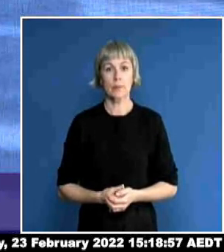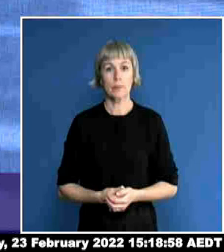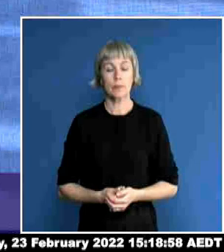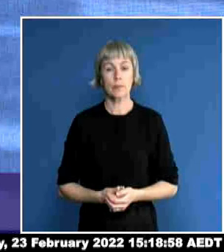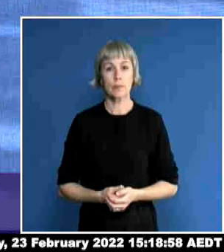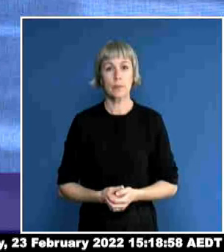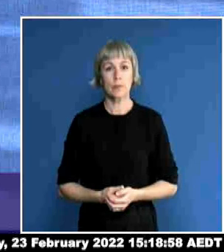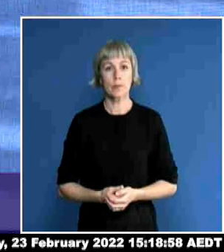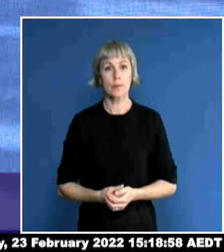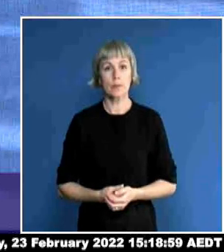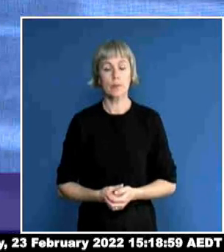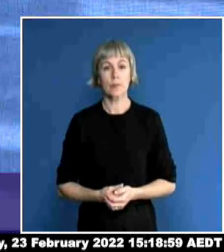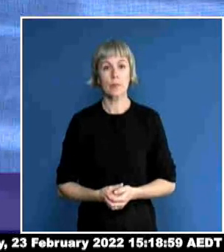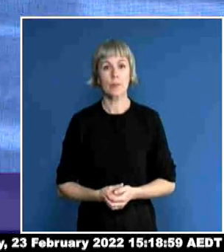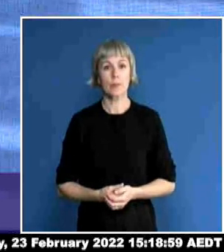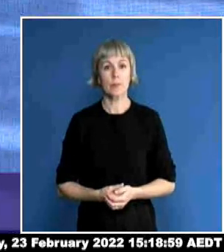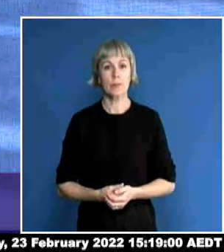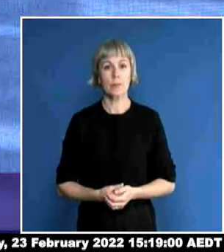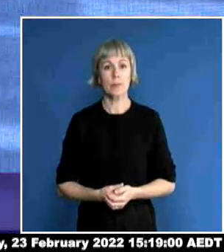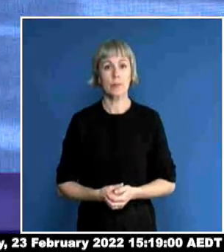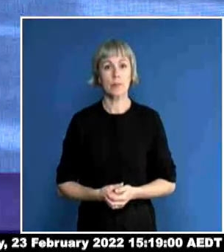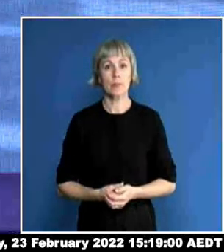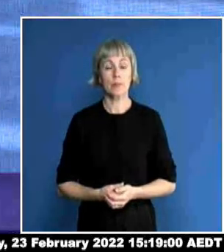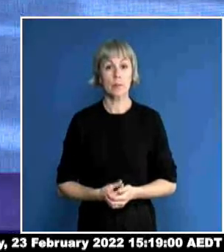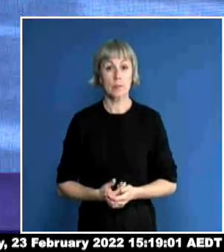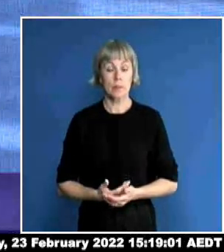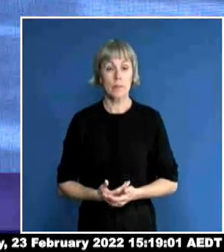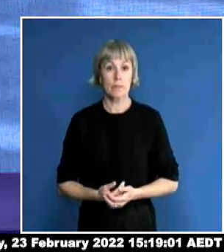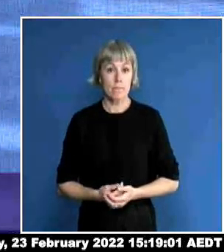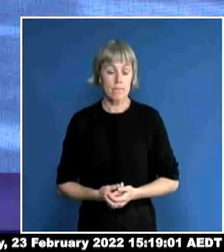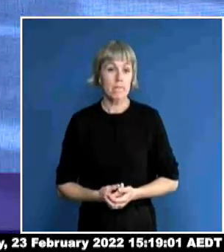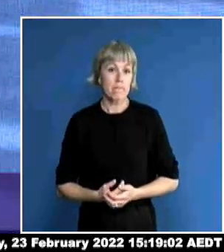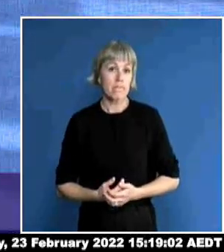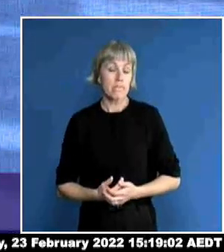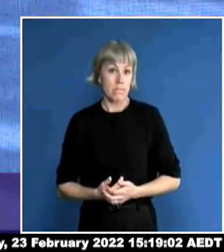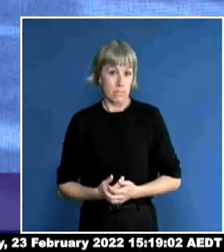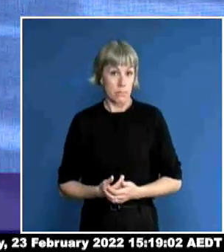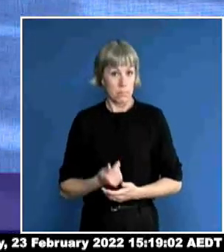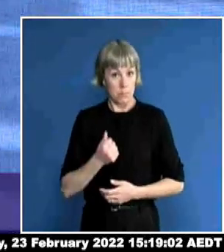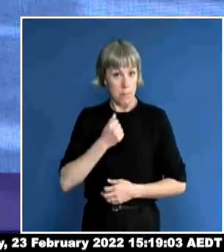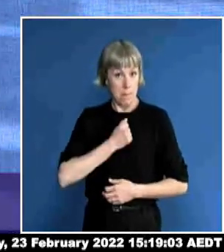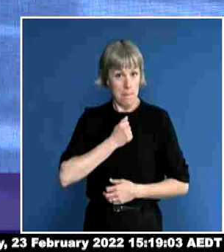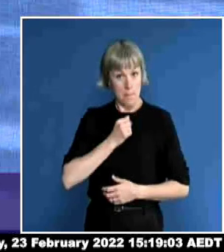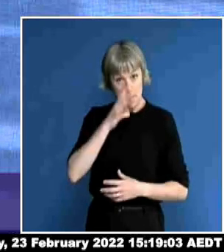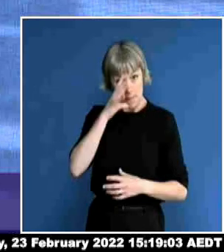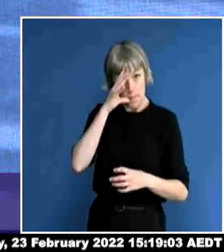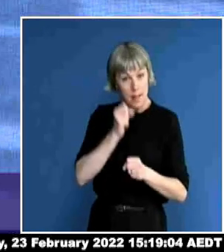So this is how I see the system at the moment: I don't have a name.